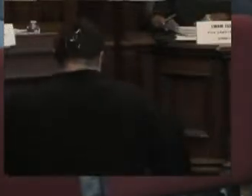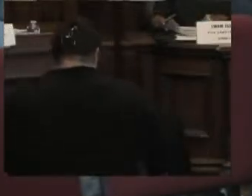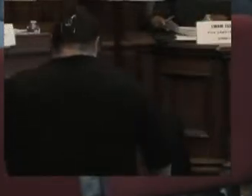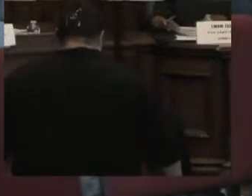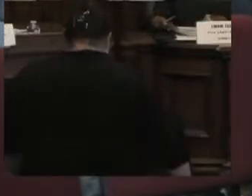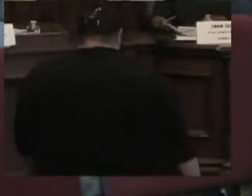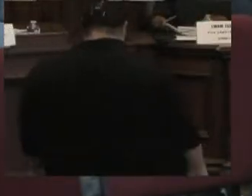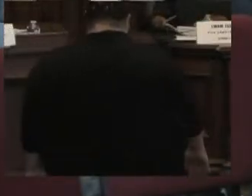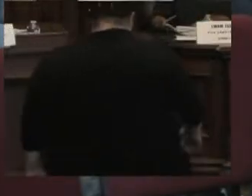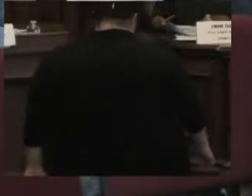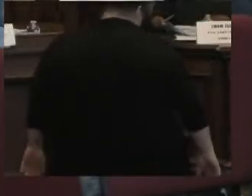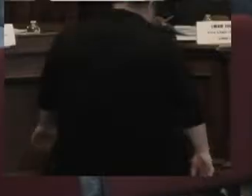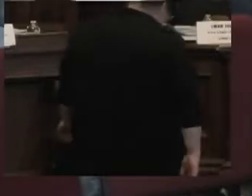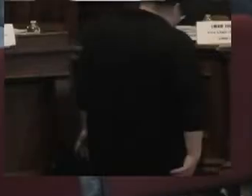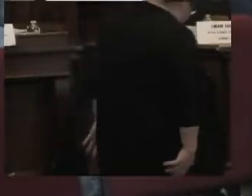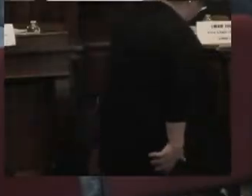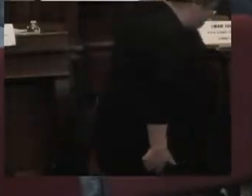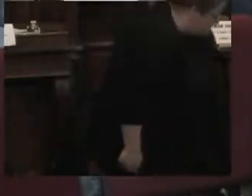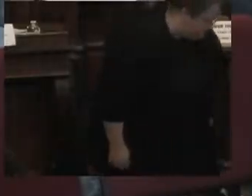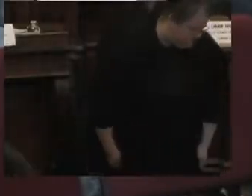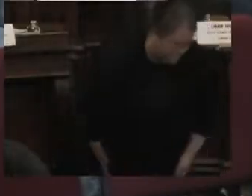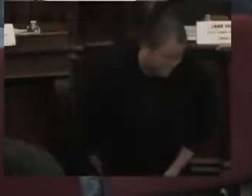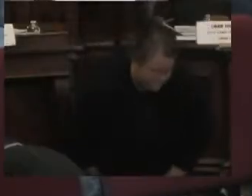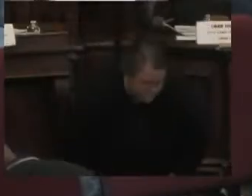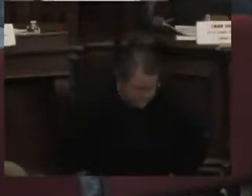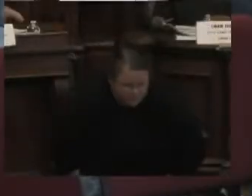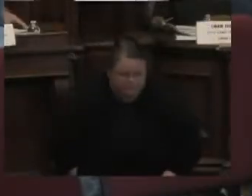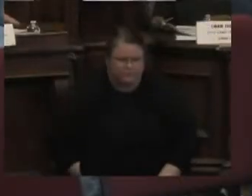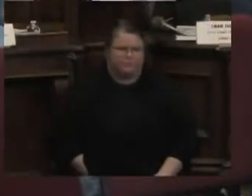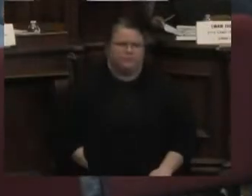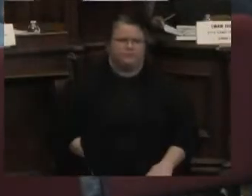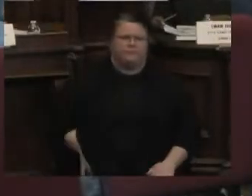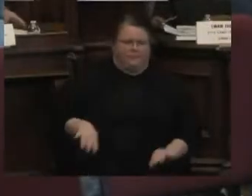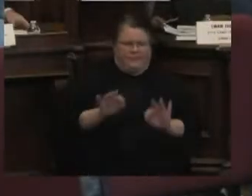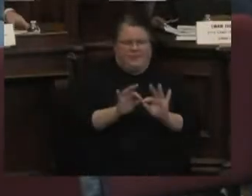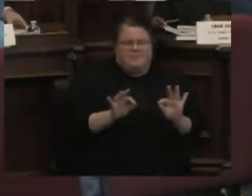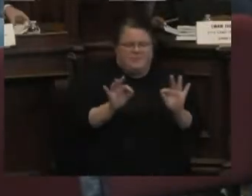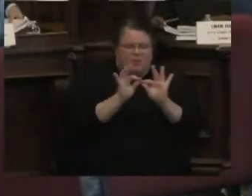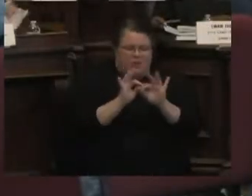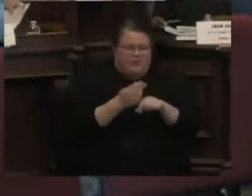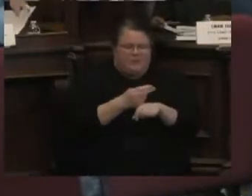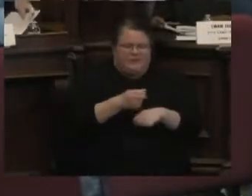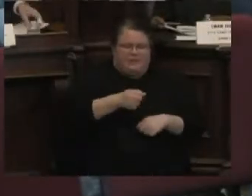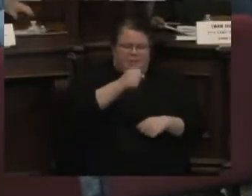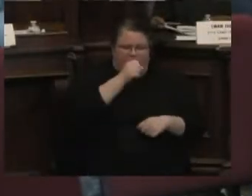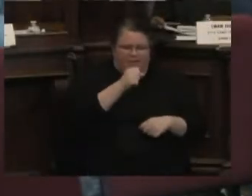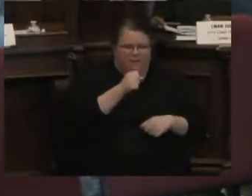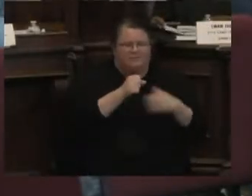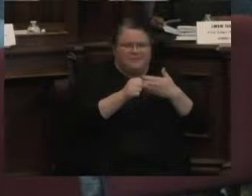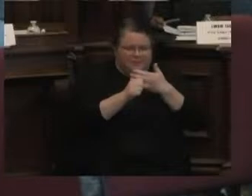questions. Make sure you're